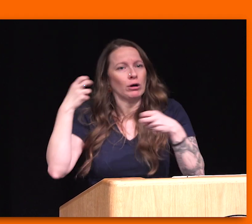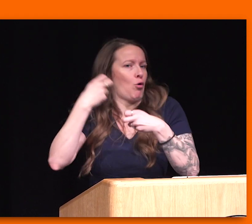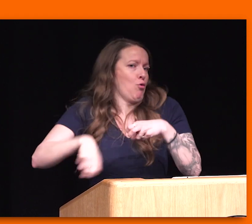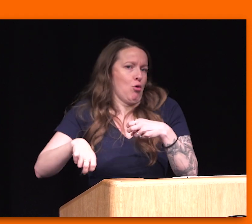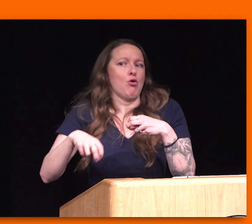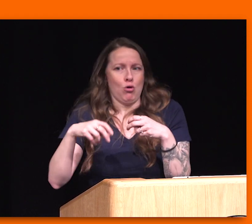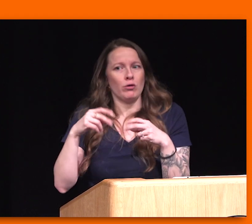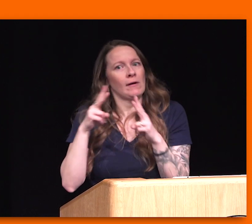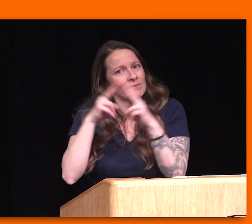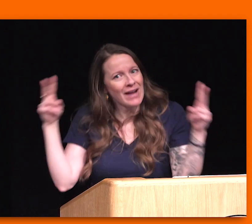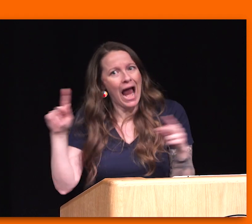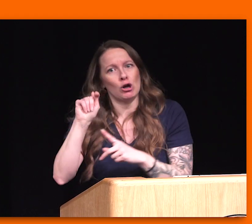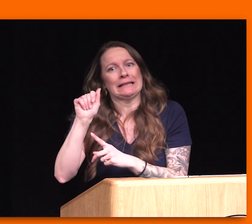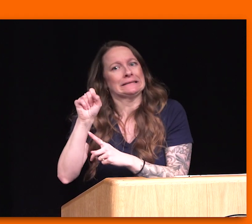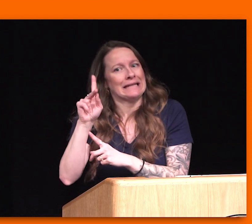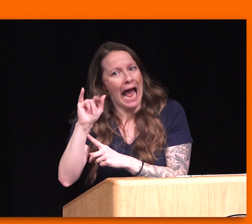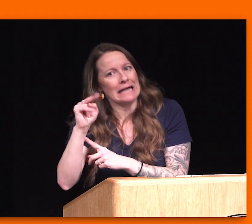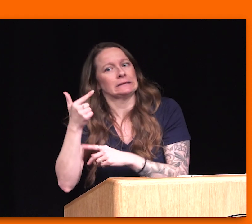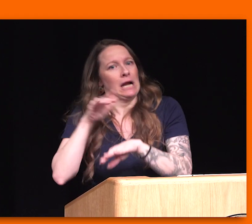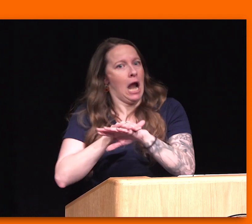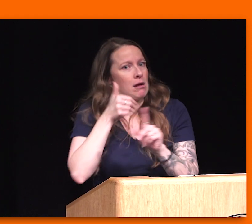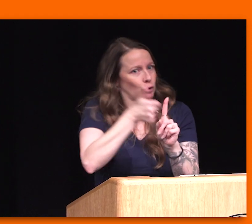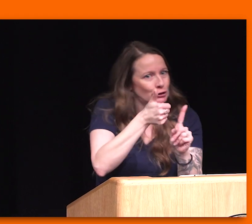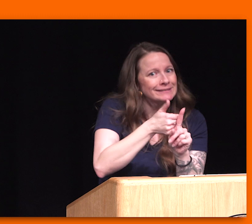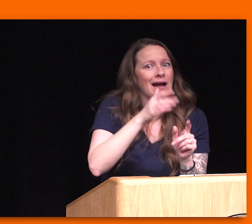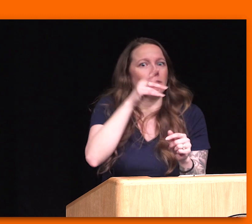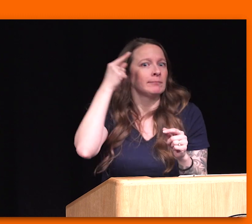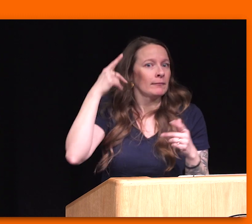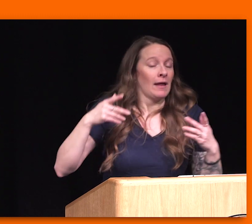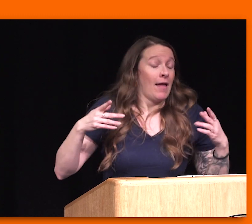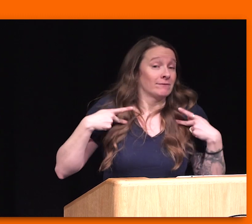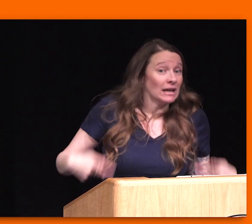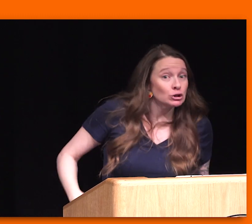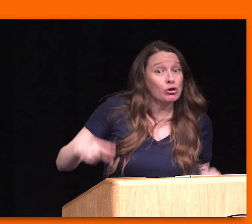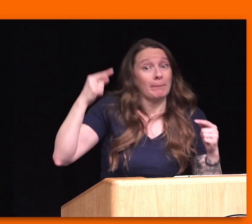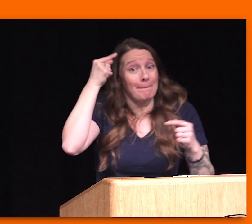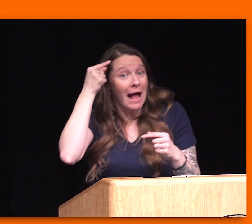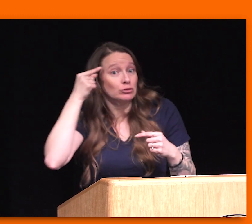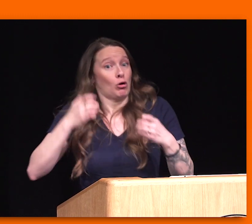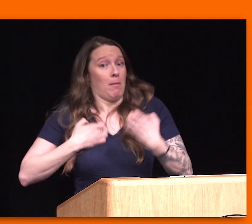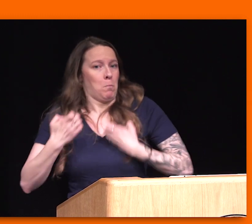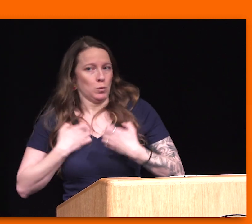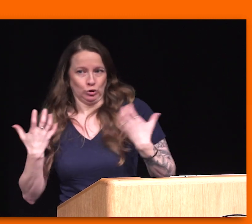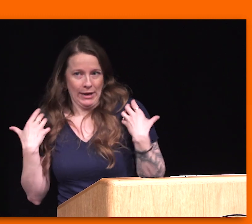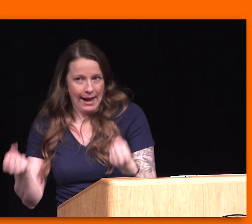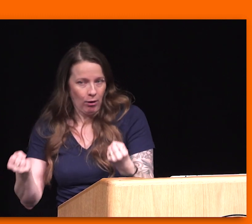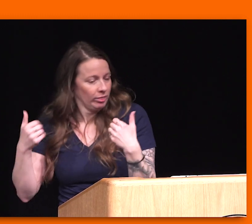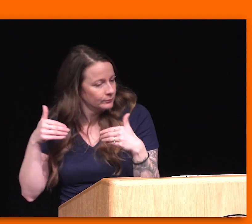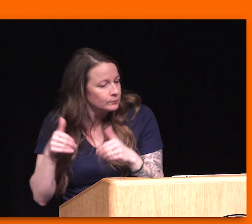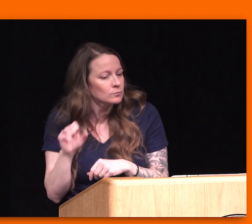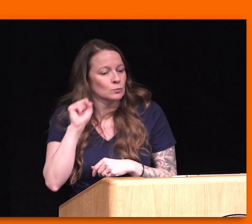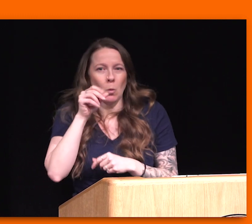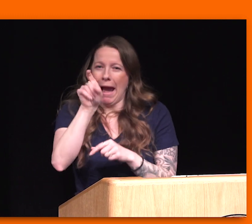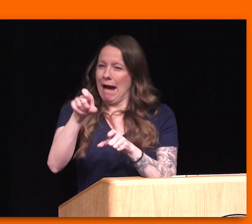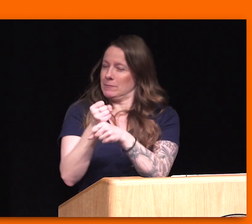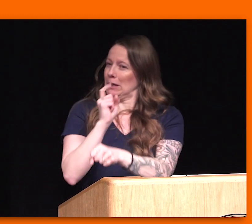Programs are very difficult. They're very taxing on your mental health, your physical health, and your emotional health.